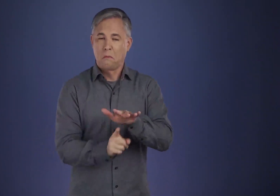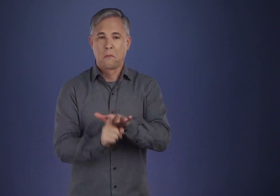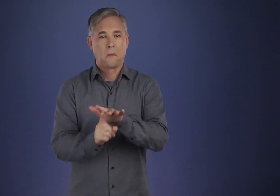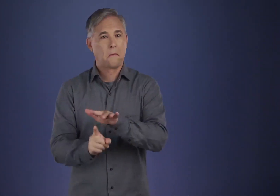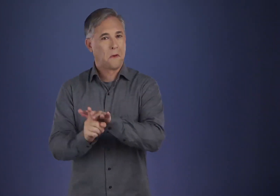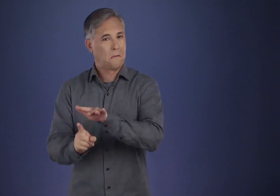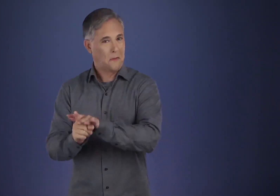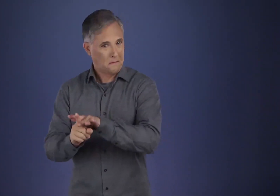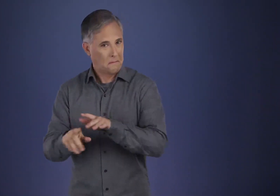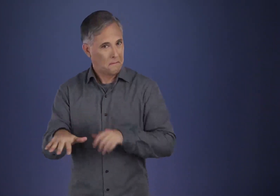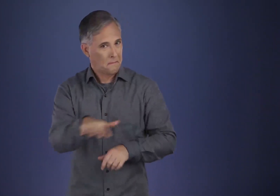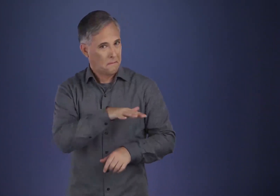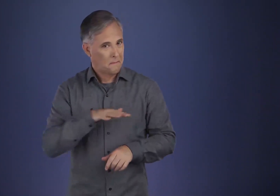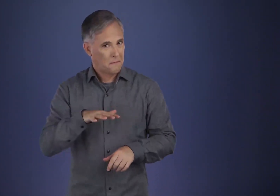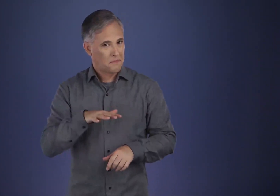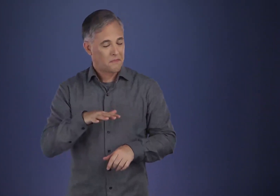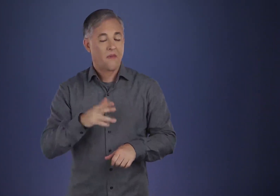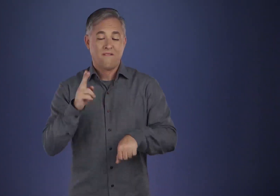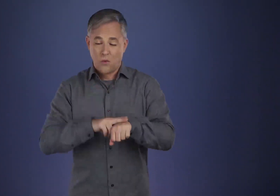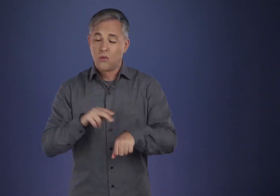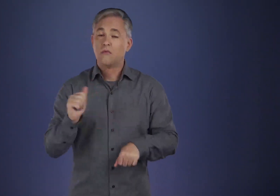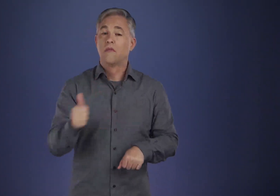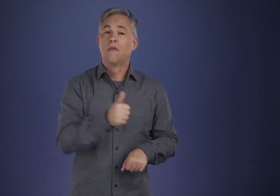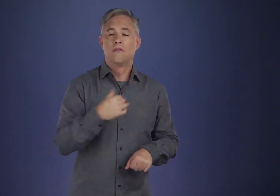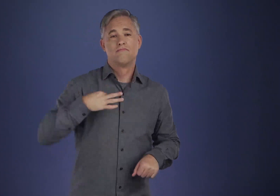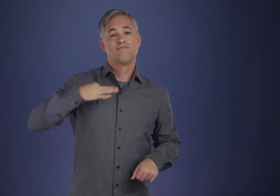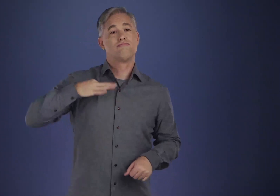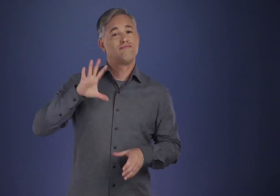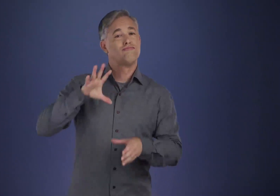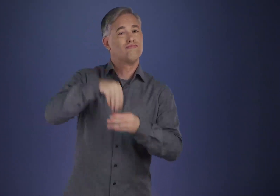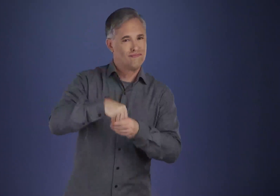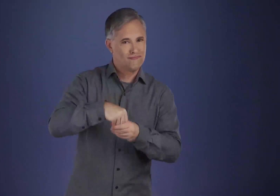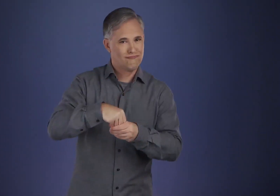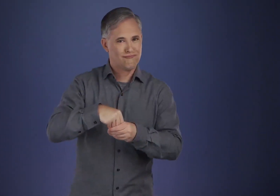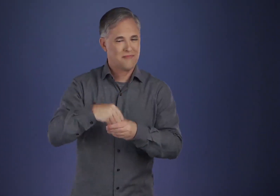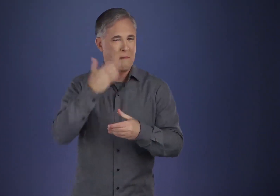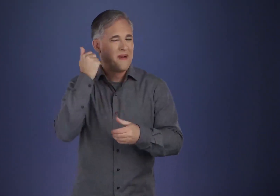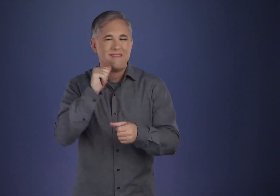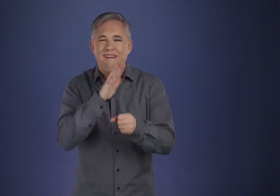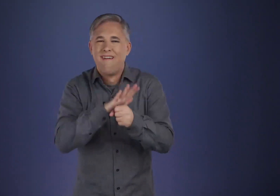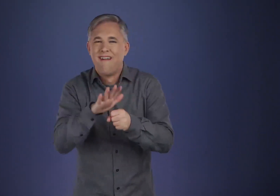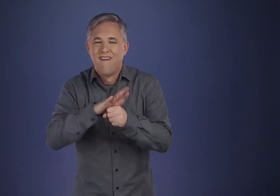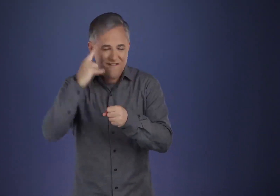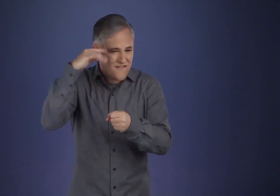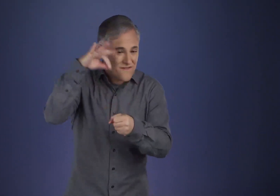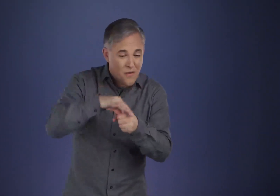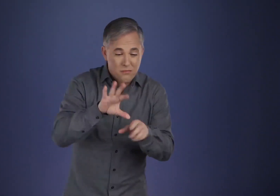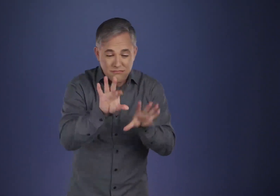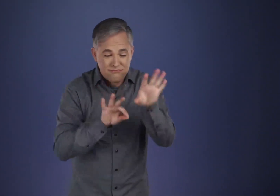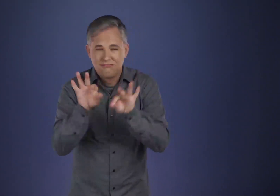These are the growing group’s hierarchy of service — self-appointed, of course, because there is no other way.